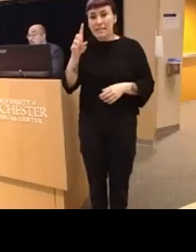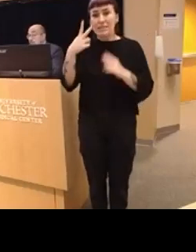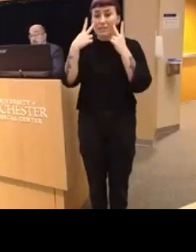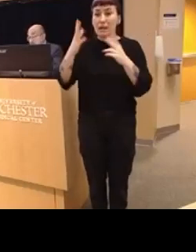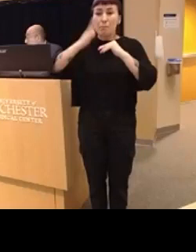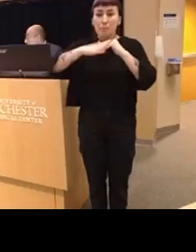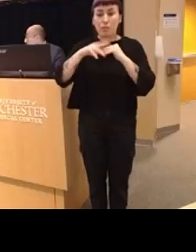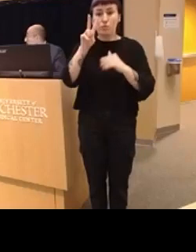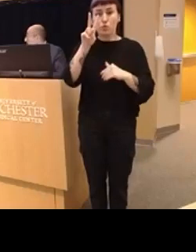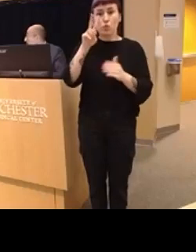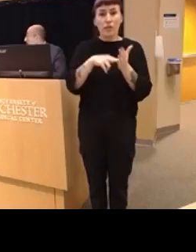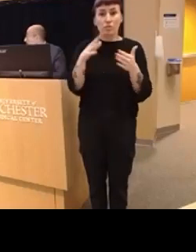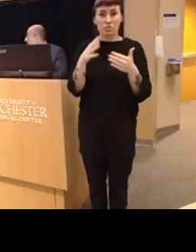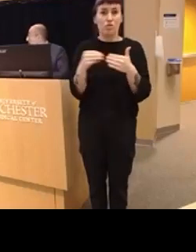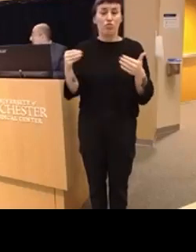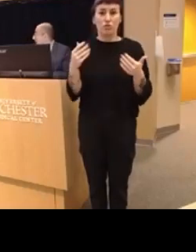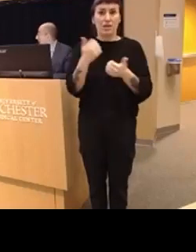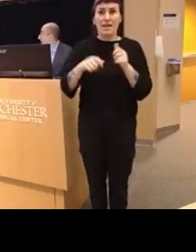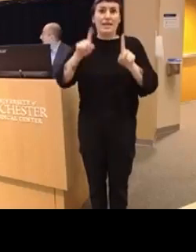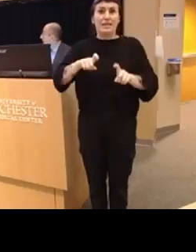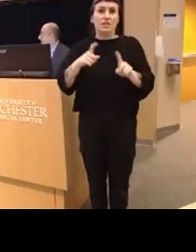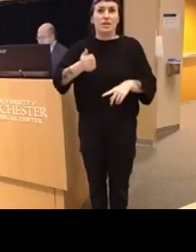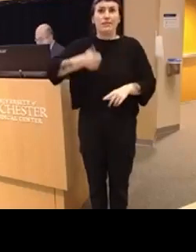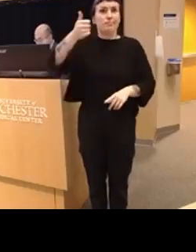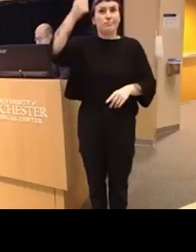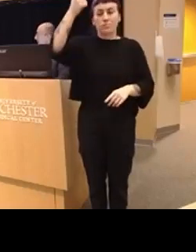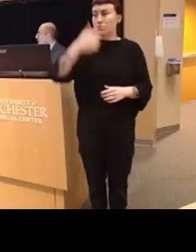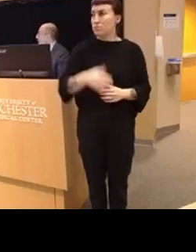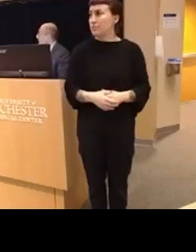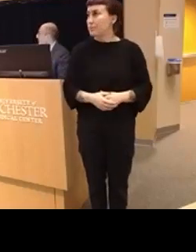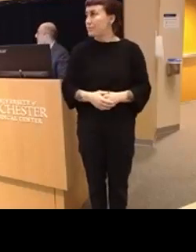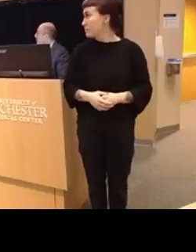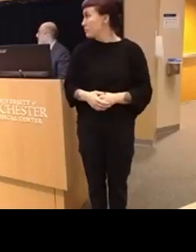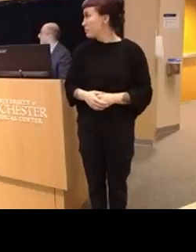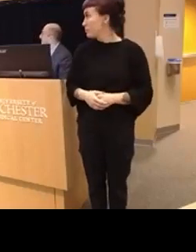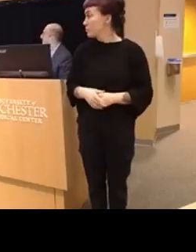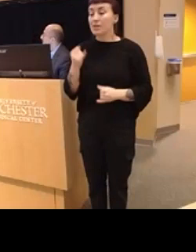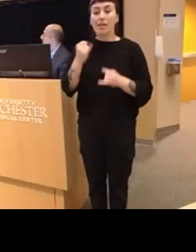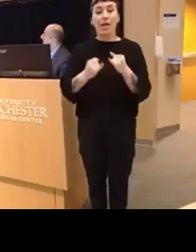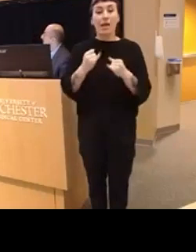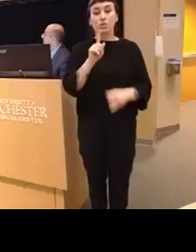any testing it's it's really super right and there is one I guess last question it's it's